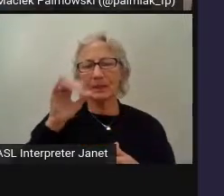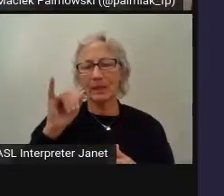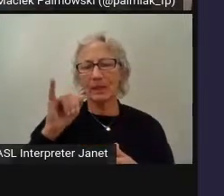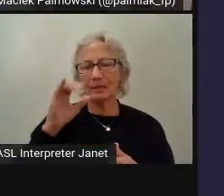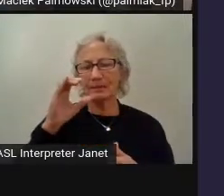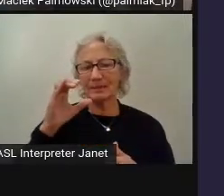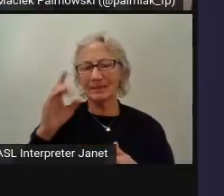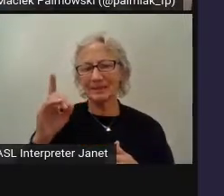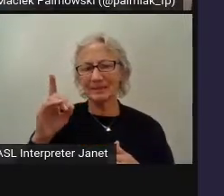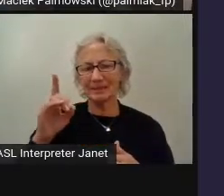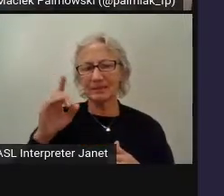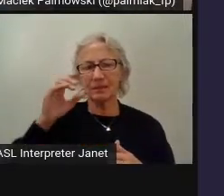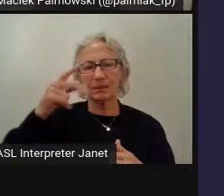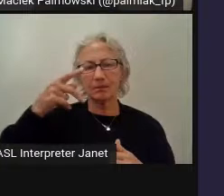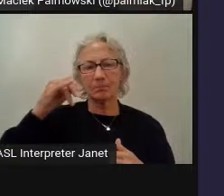show you what is the difference in time of running a CI / CD